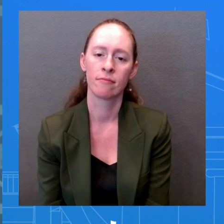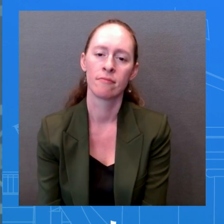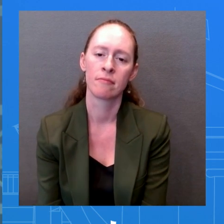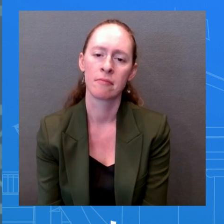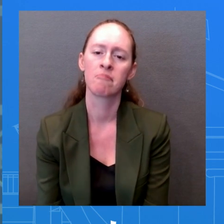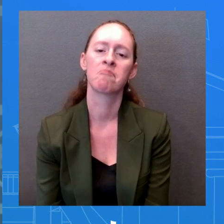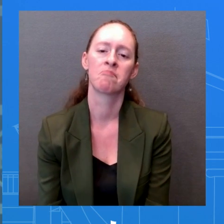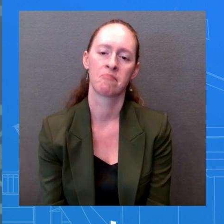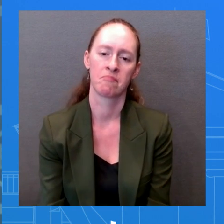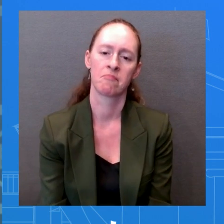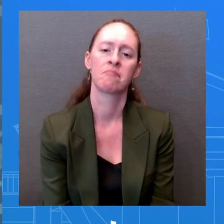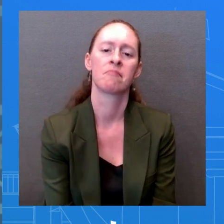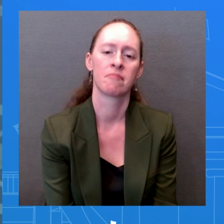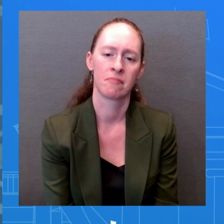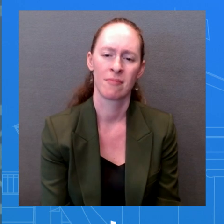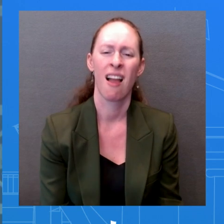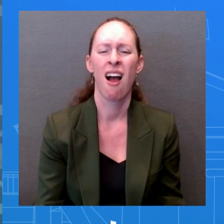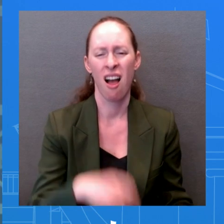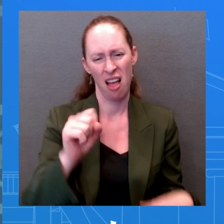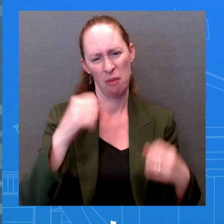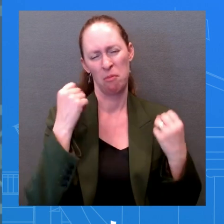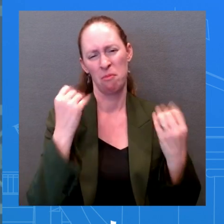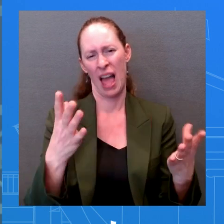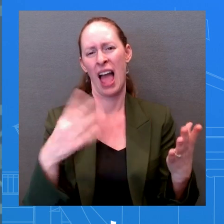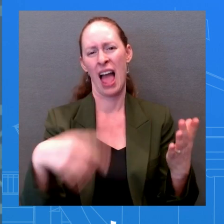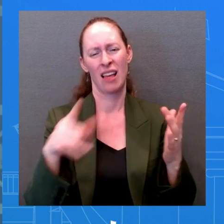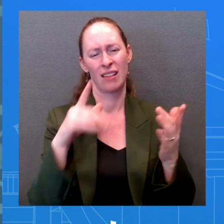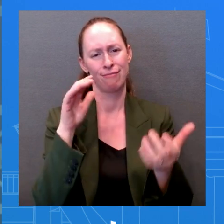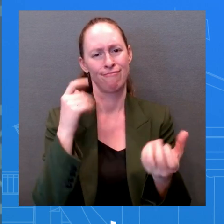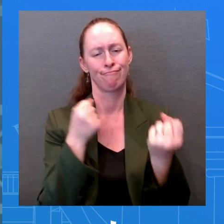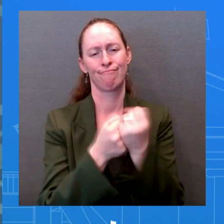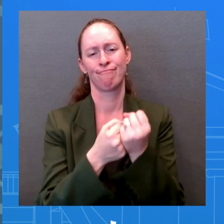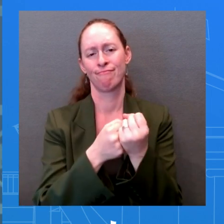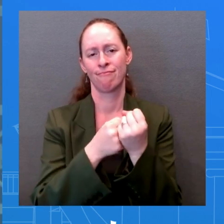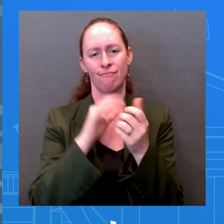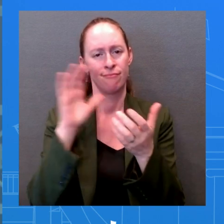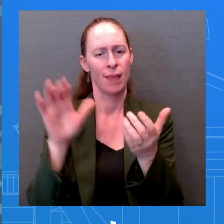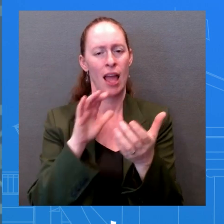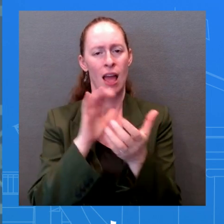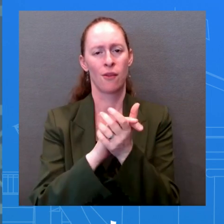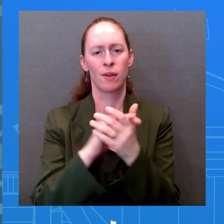We believe the Senate should fin- -- should find consensus, just as the American people have.